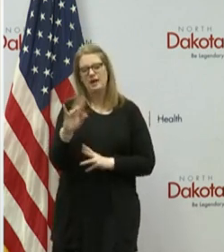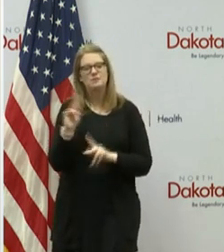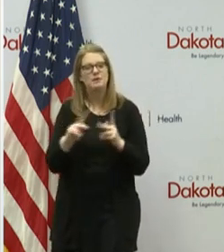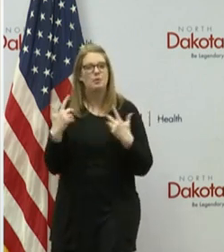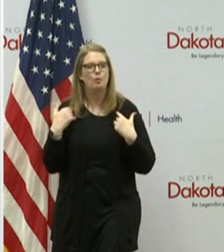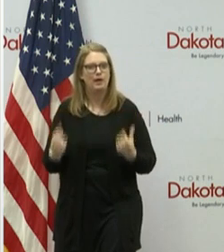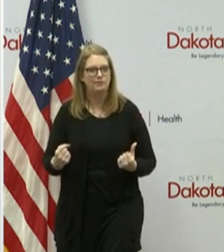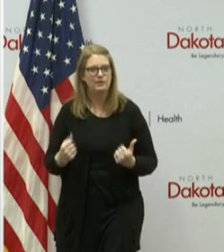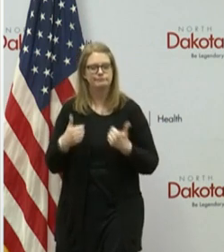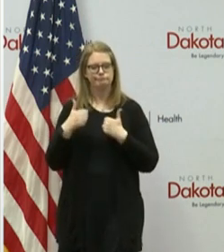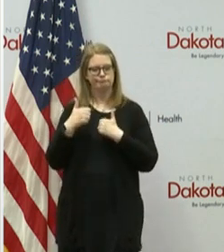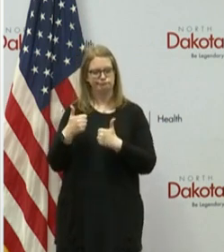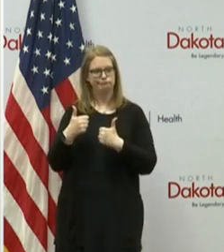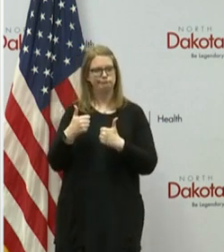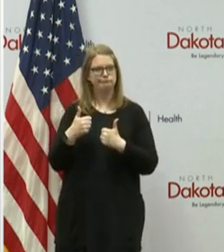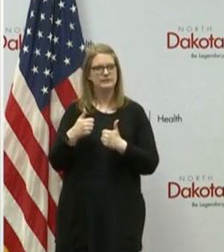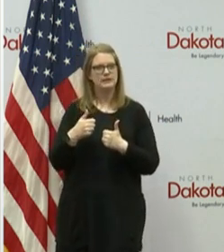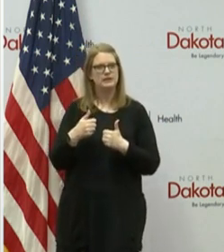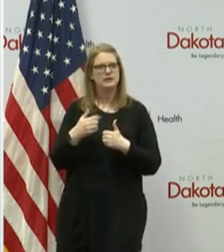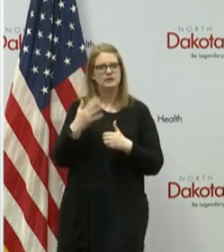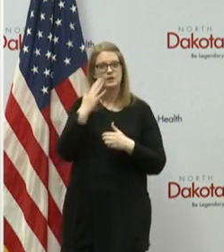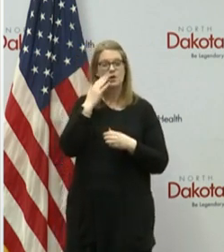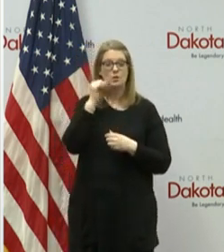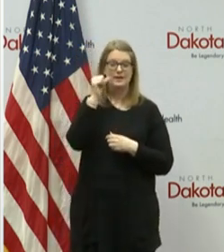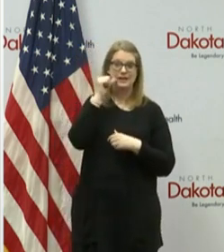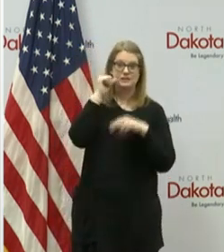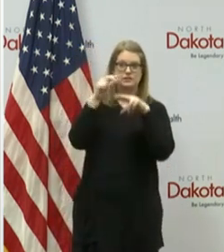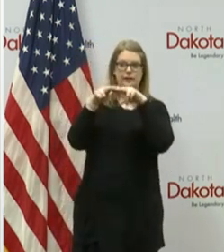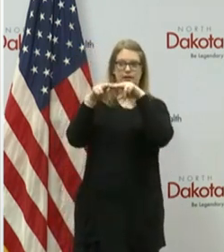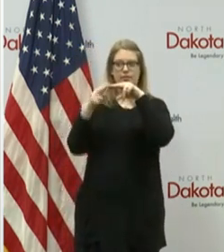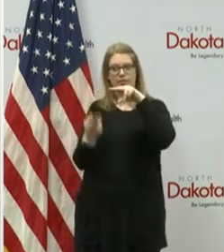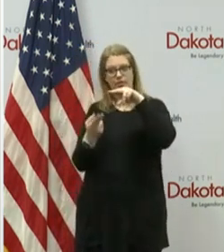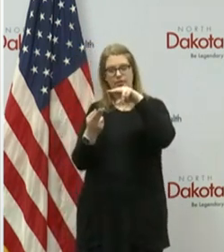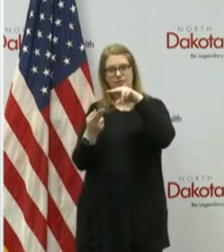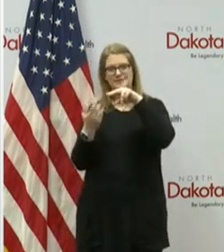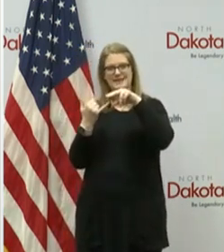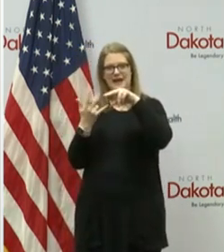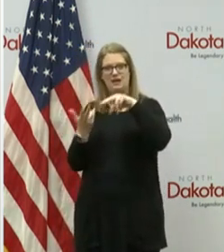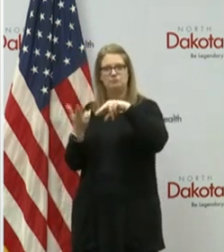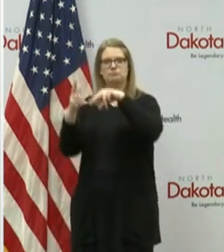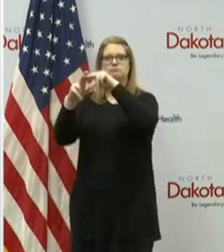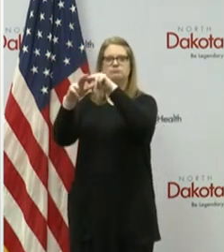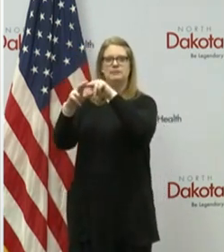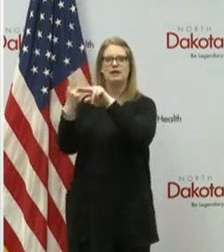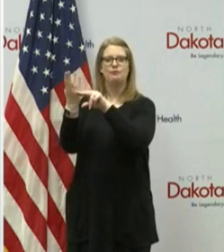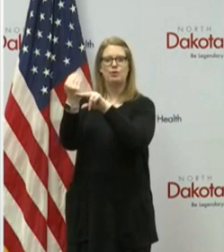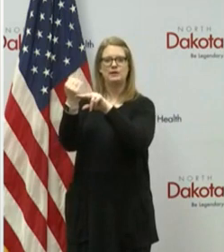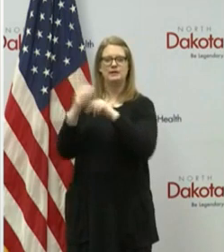FROM A COMBINATION OF KATZ AND GRAND FORKS COUNTY. WE HAD ANOTHER NICE DAY IN TERMS OF 28 PEOPLE ARE COVERED AND THAT IS WHY YOU SEE THE NET